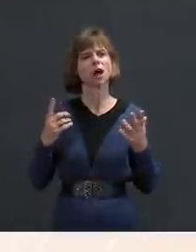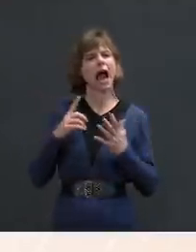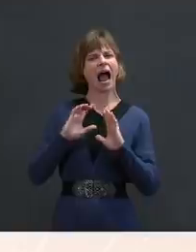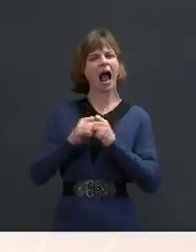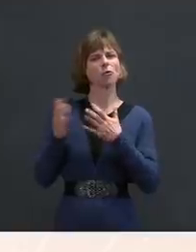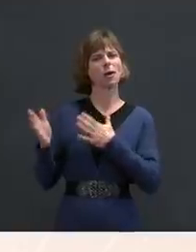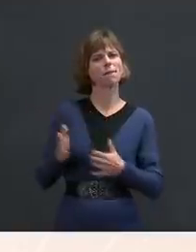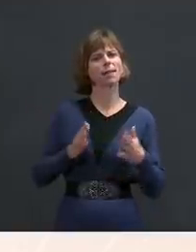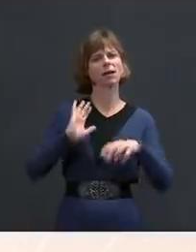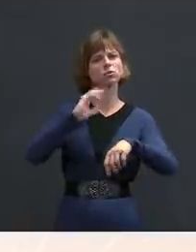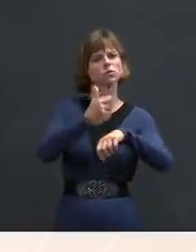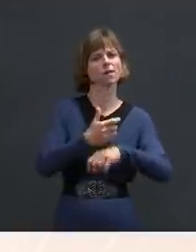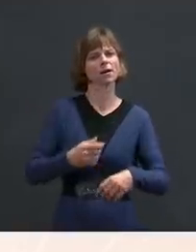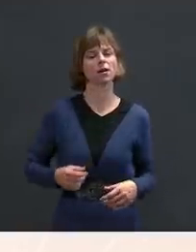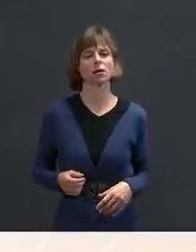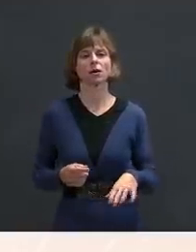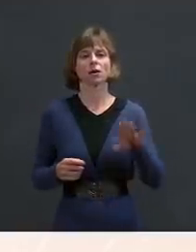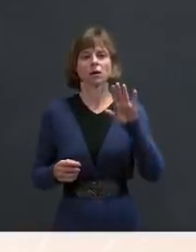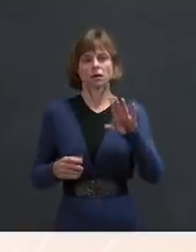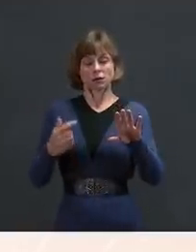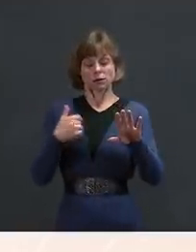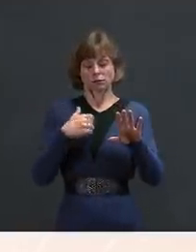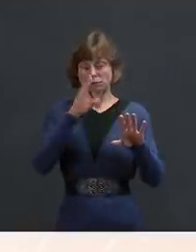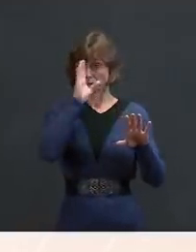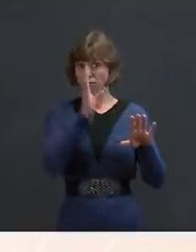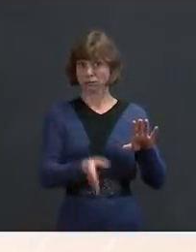Secretary Mayorkas: So, if I can level-set on that: